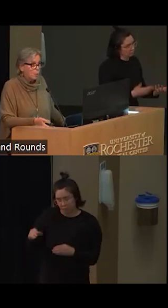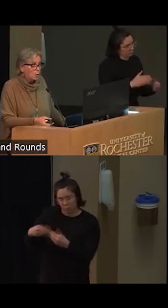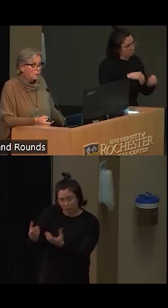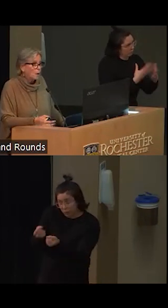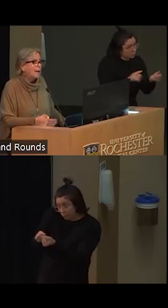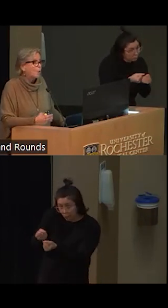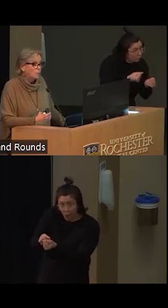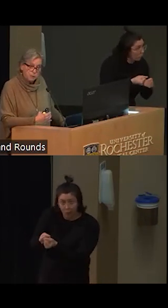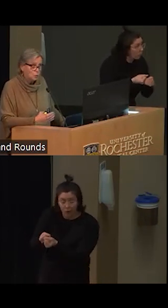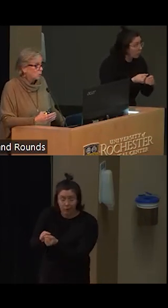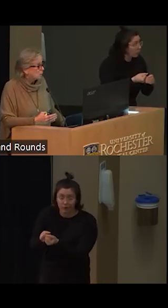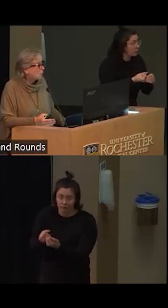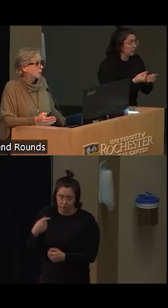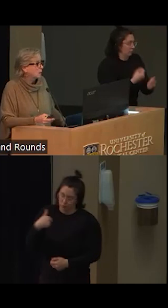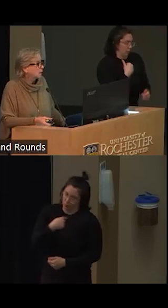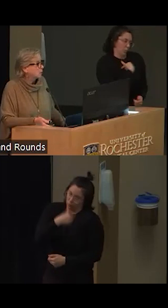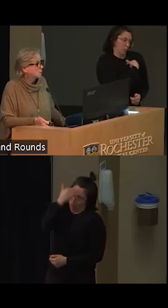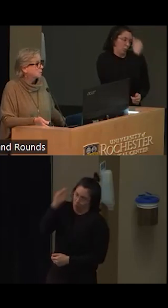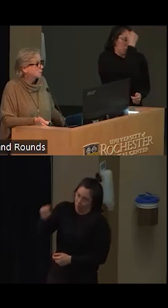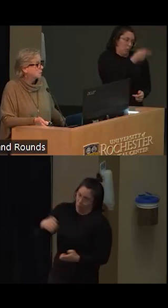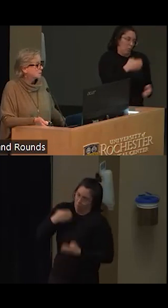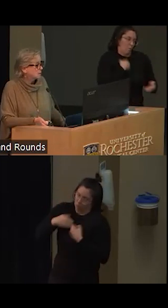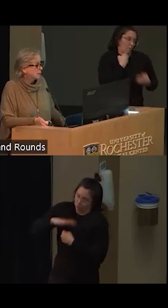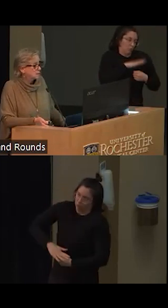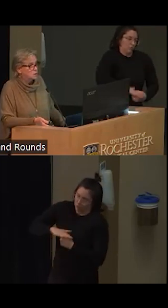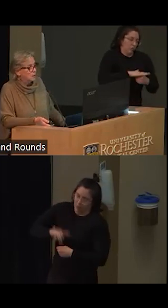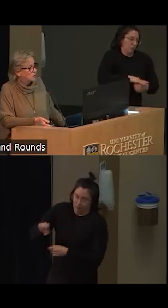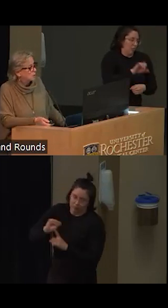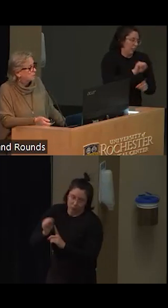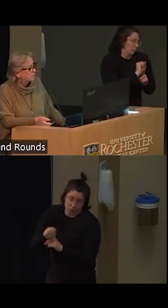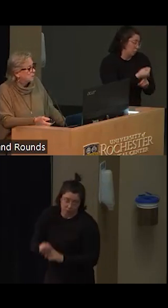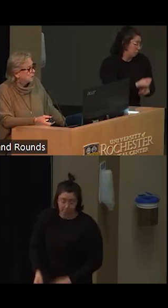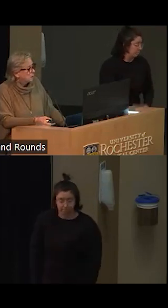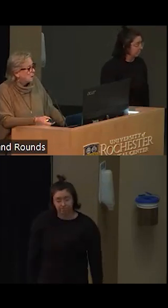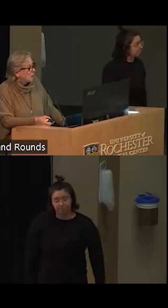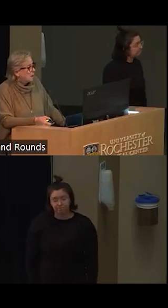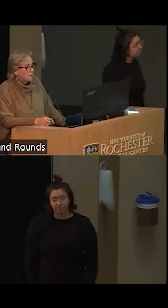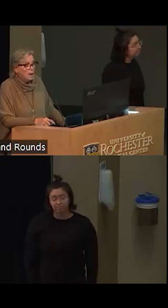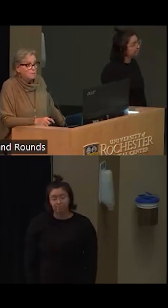support because we know they're going to get emotionally distressed in that situation uh